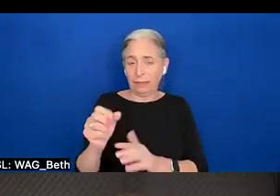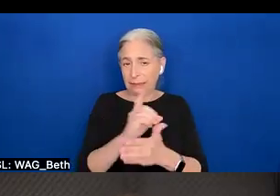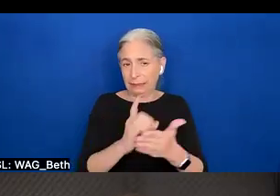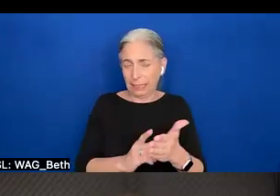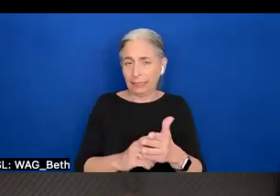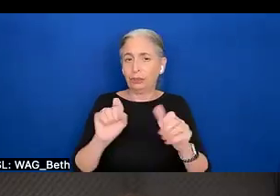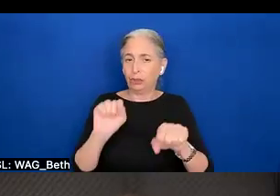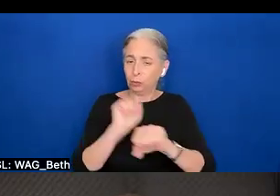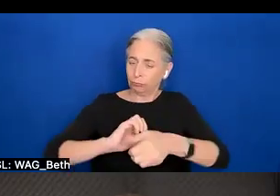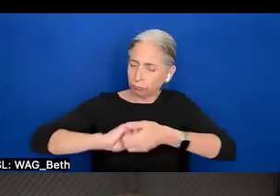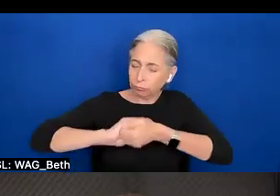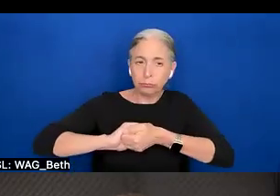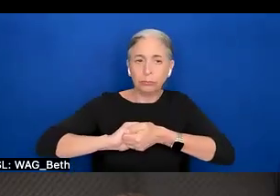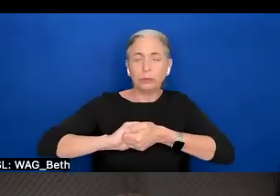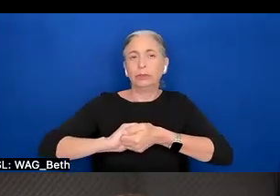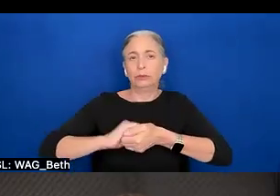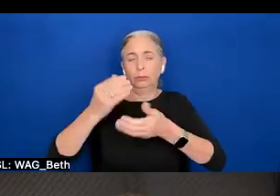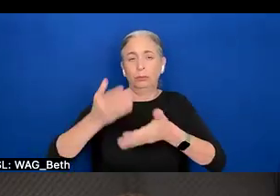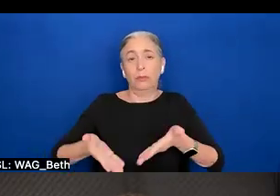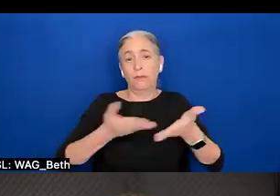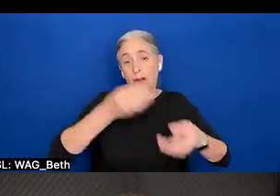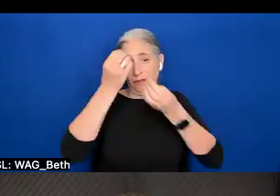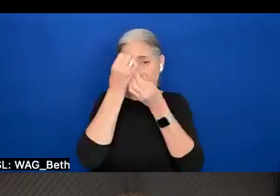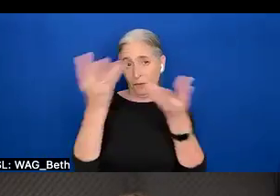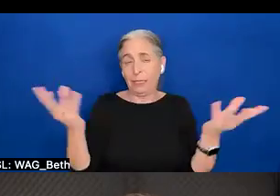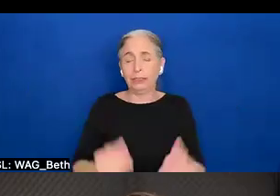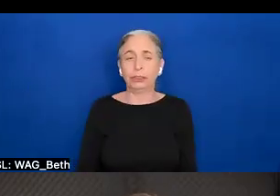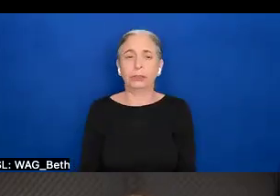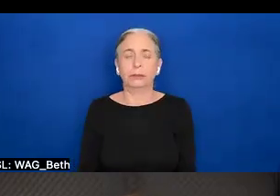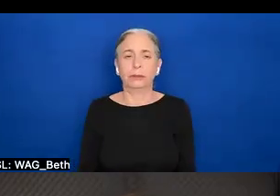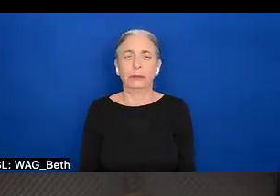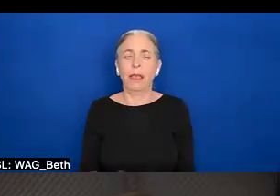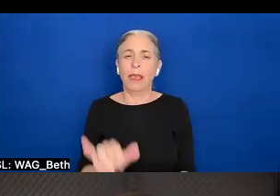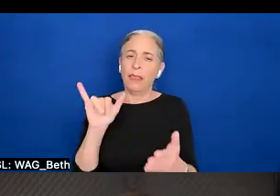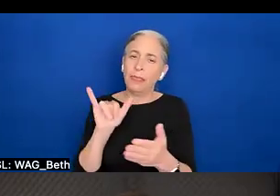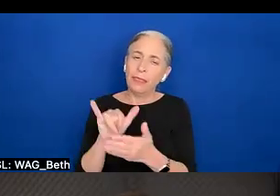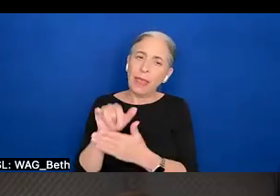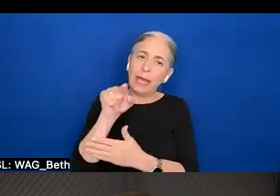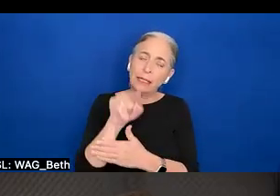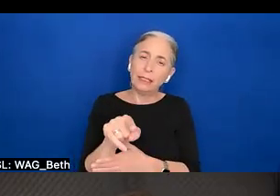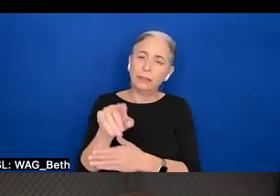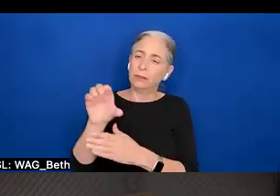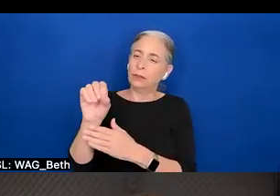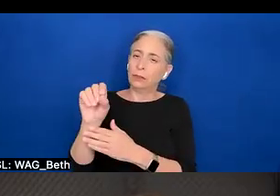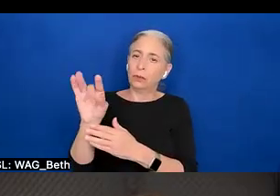together to convey information. And that's the core of the accessibility.